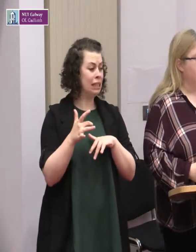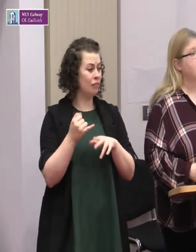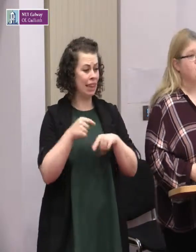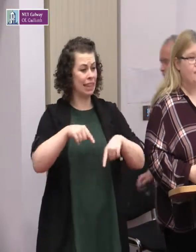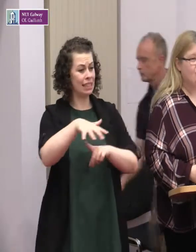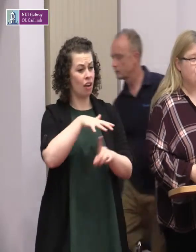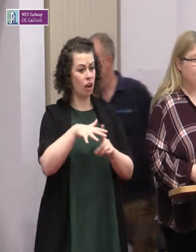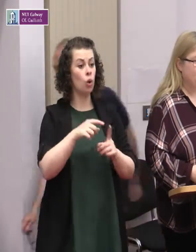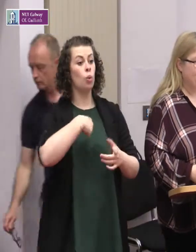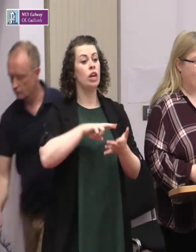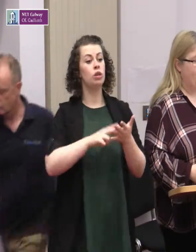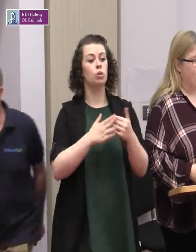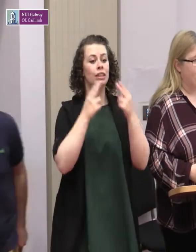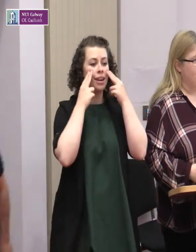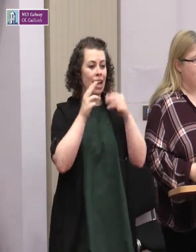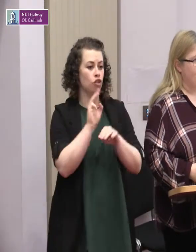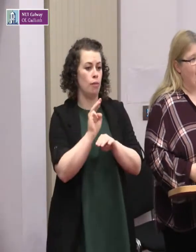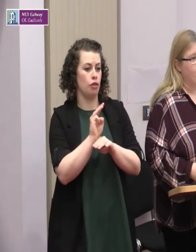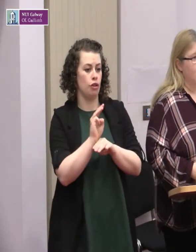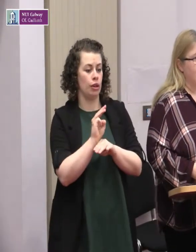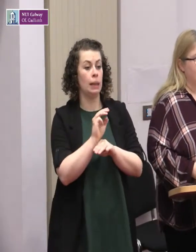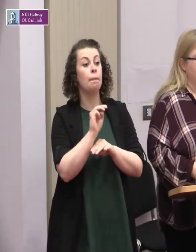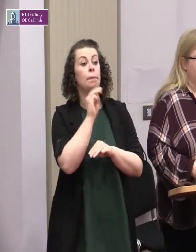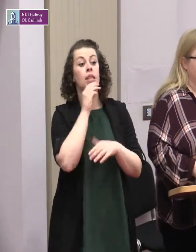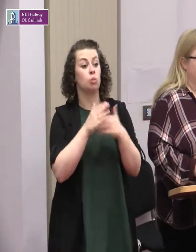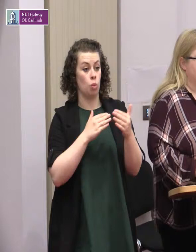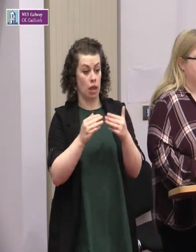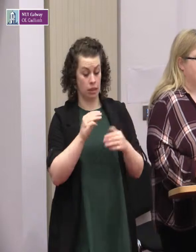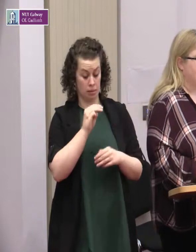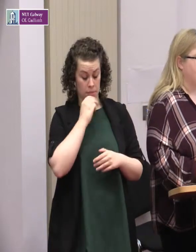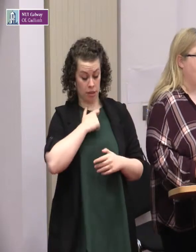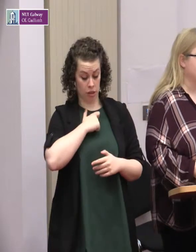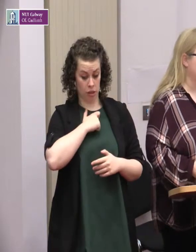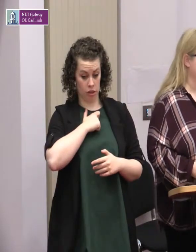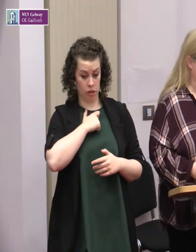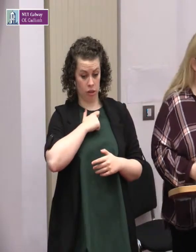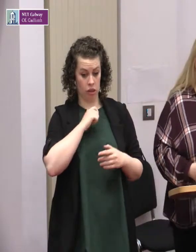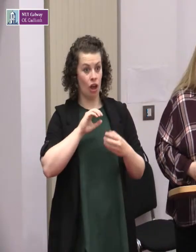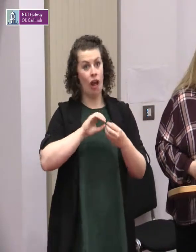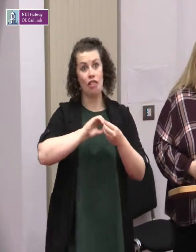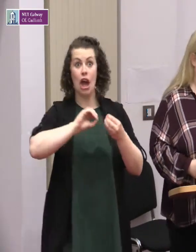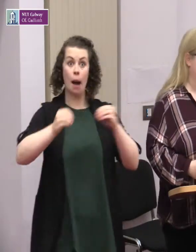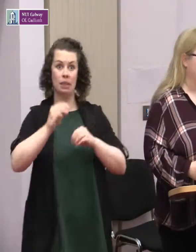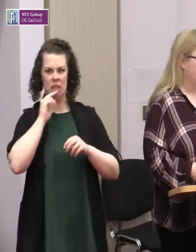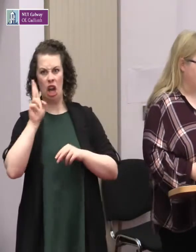We use the term natural mother, by that we don't mean that the opposite is unnatural.